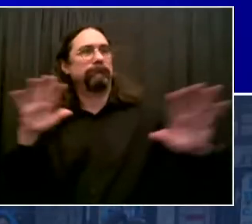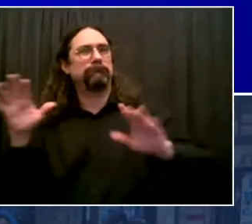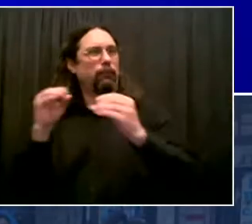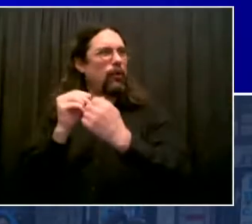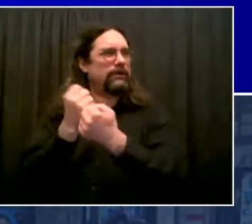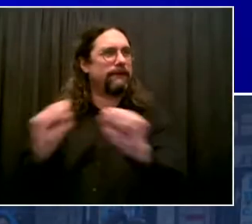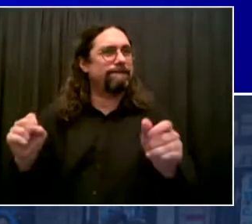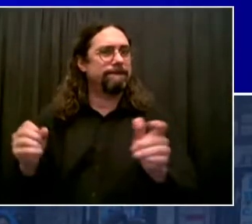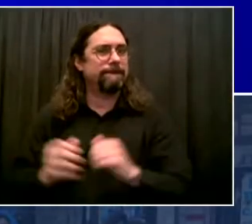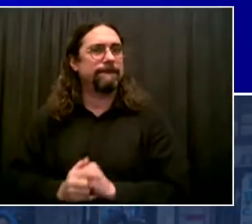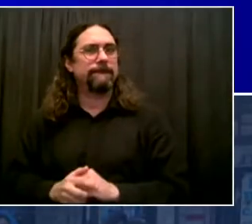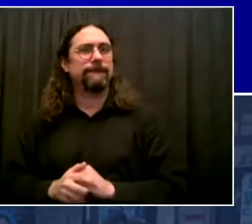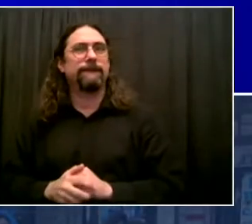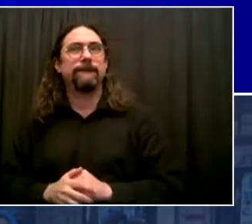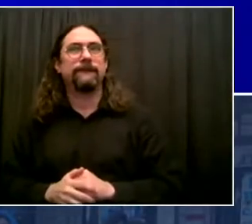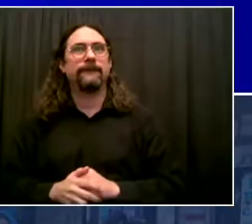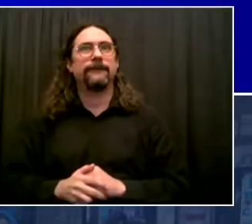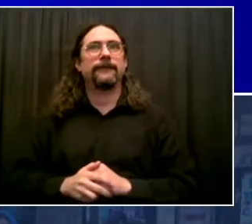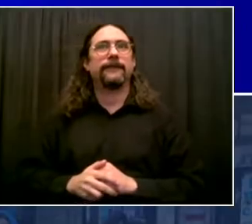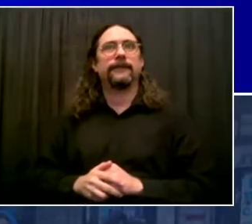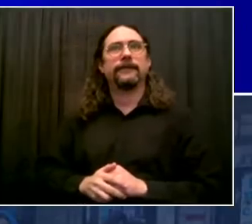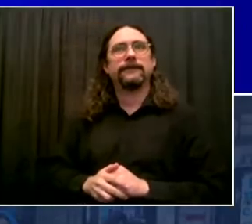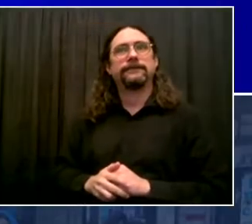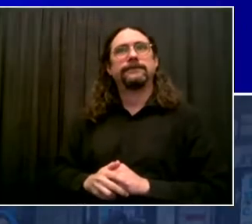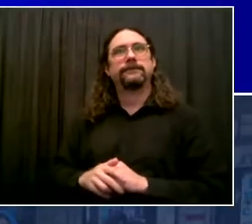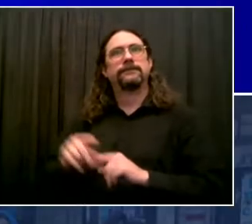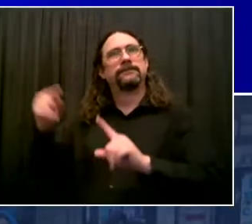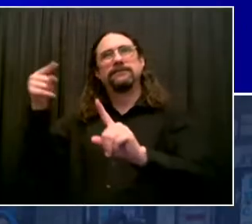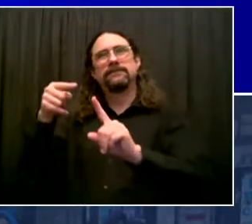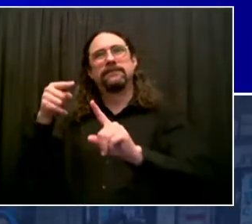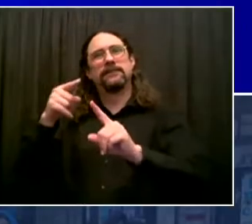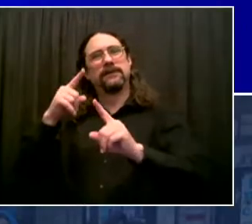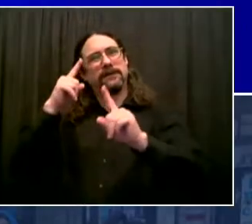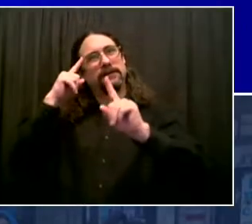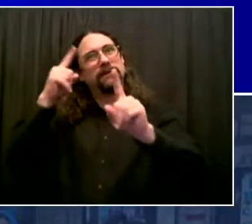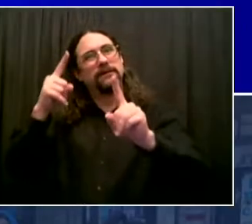PERSON BYPERSON ON THOSE WHO DO